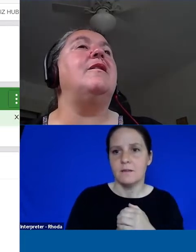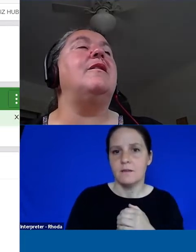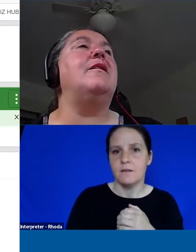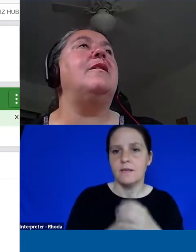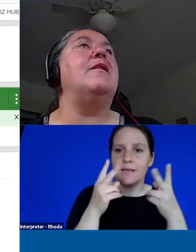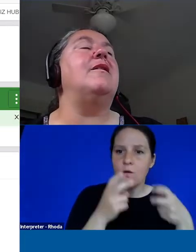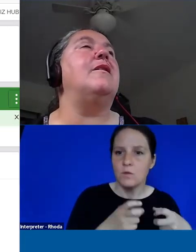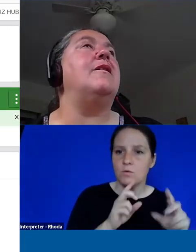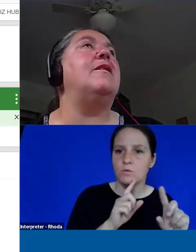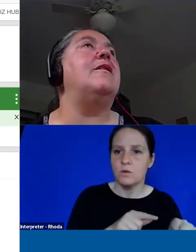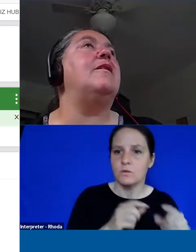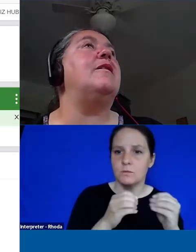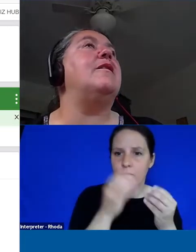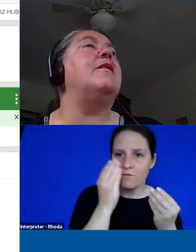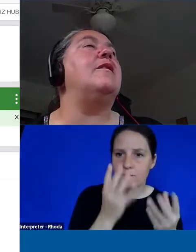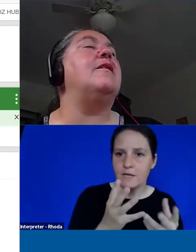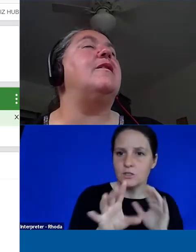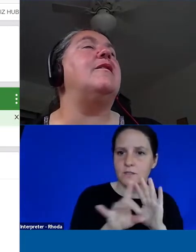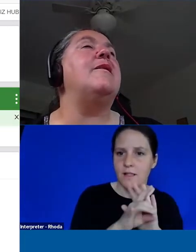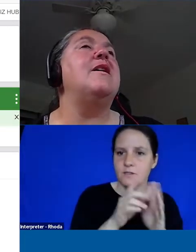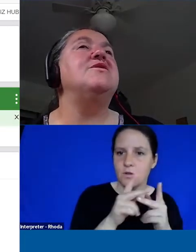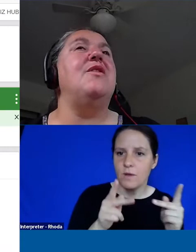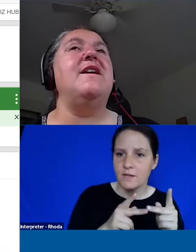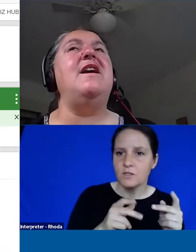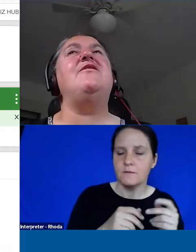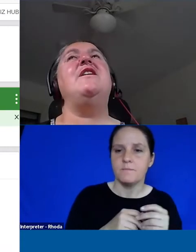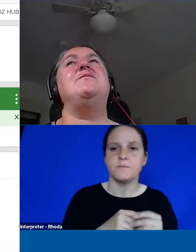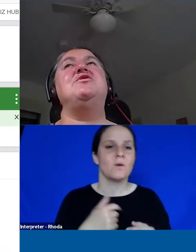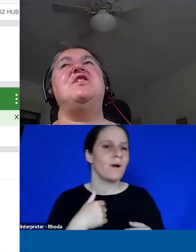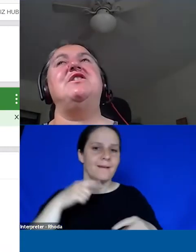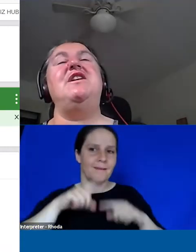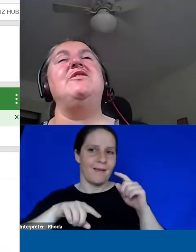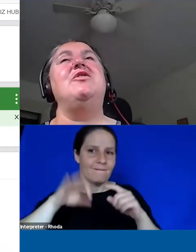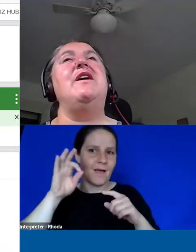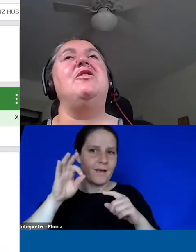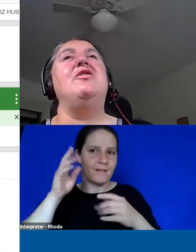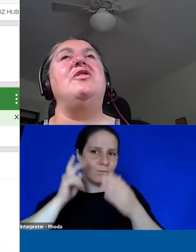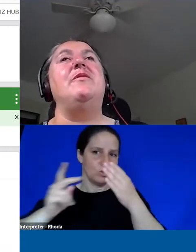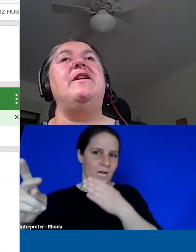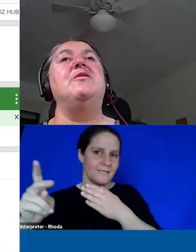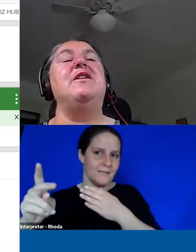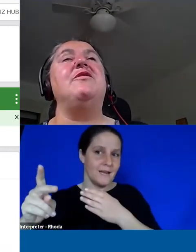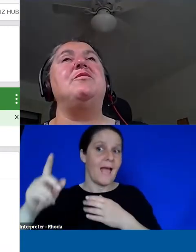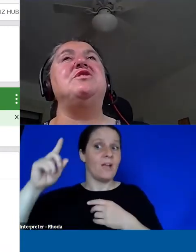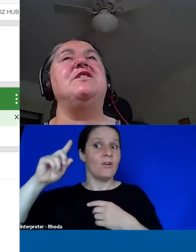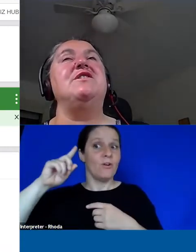for more information, select a location. So I can't find the projected, even though I heard a radio button for projected,